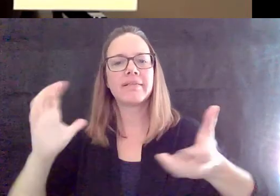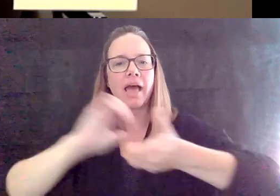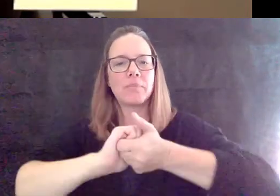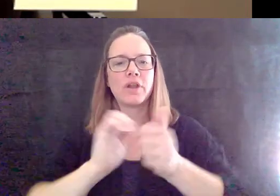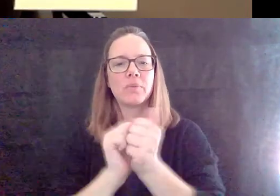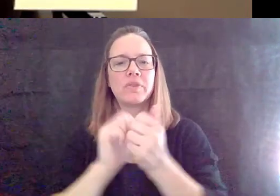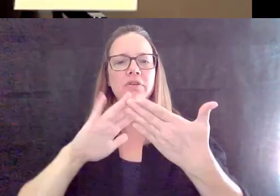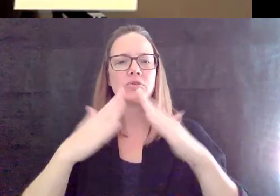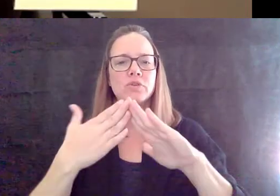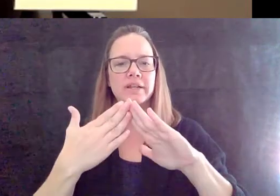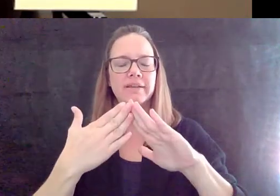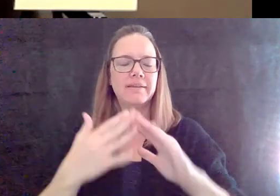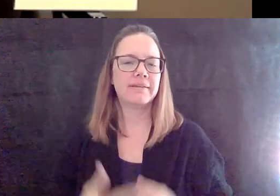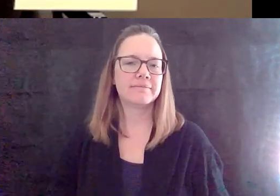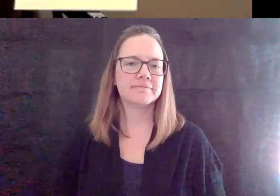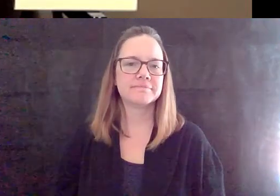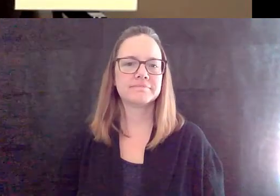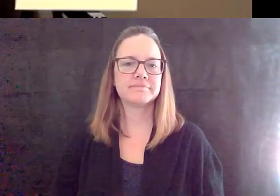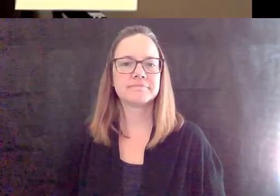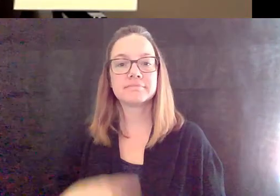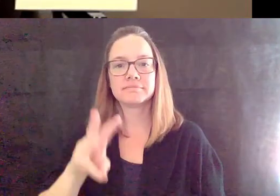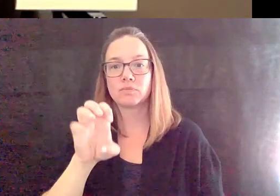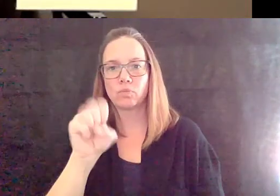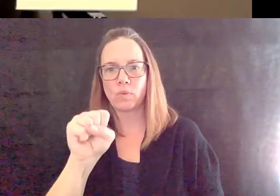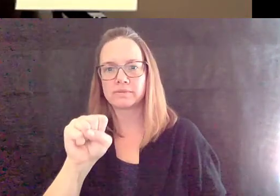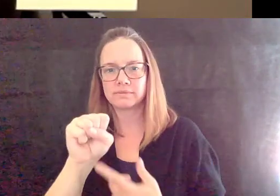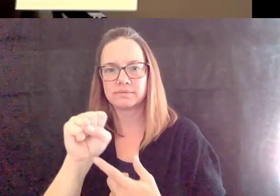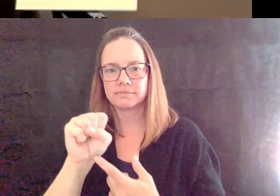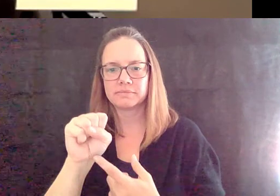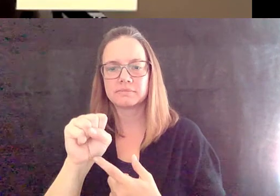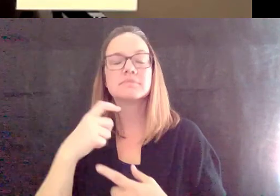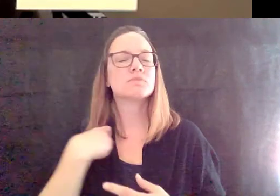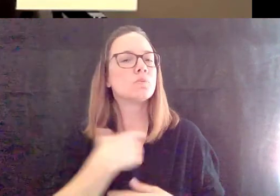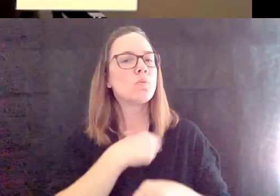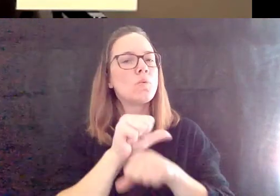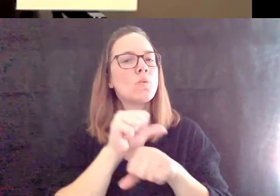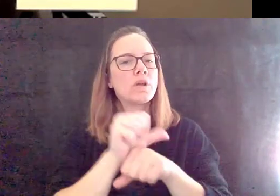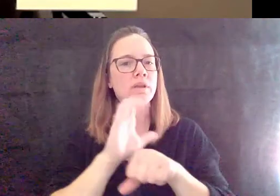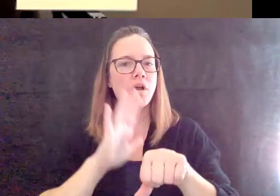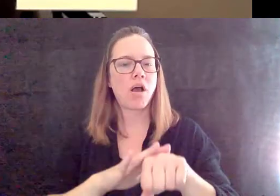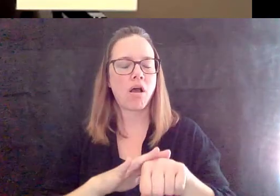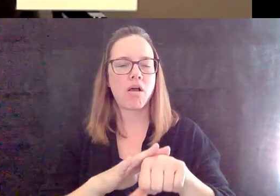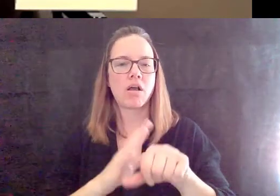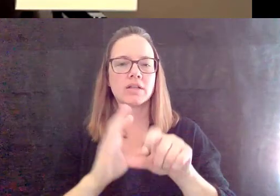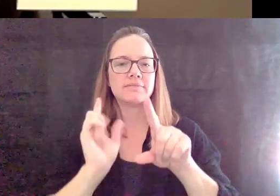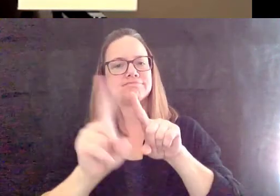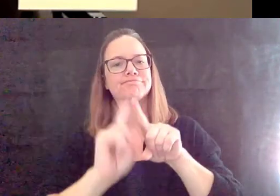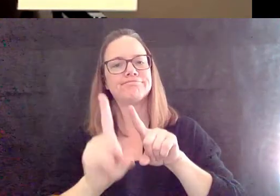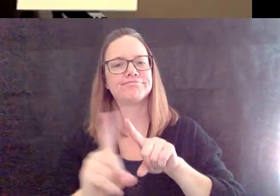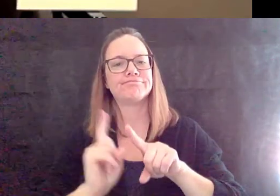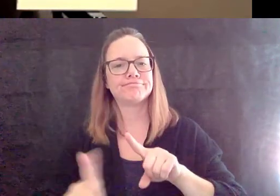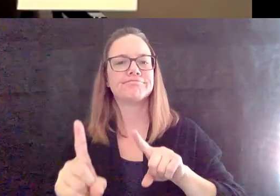in addressing that? Yeah. So, you know, we're working on multiple levels there.